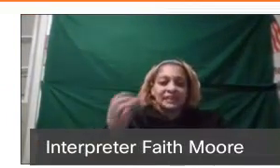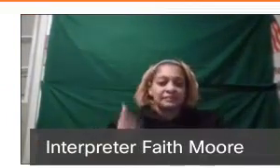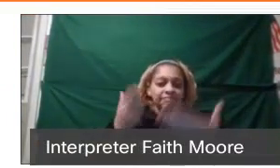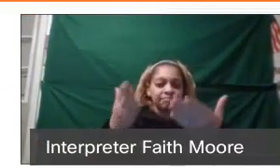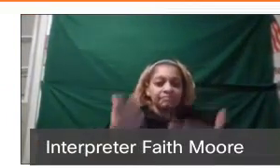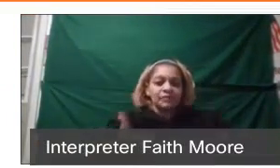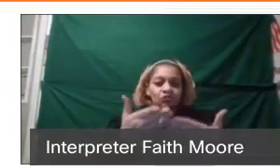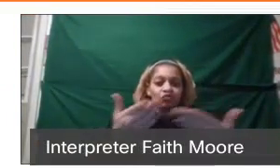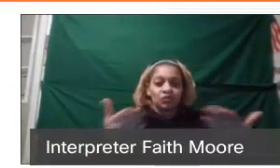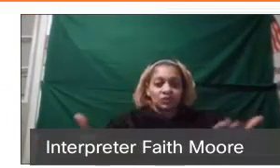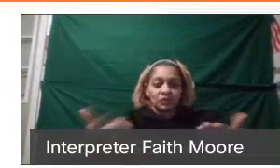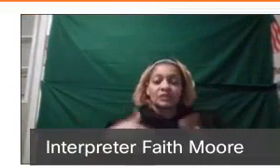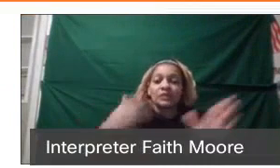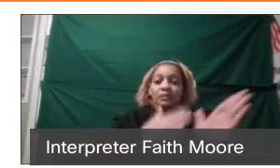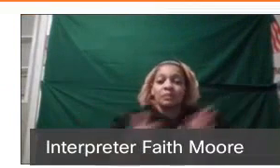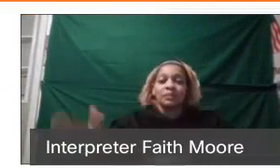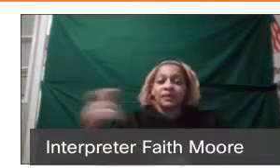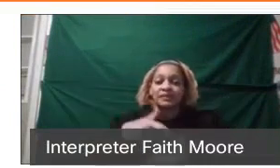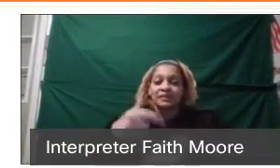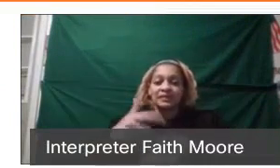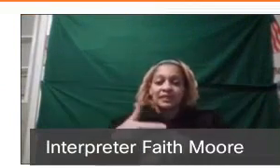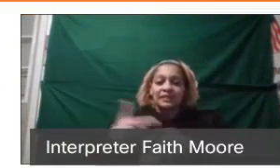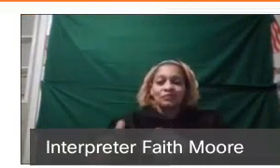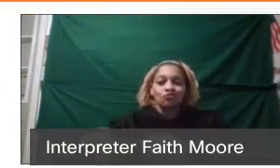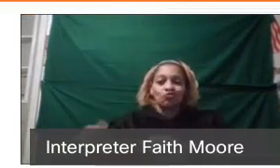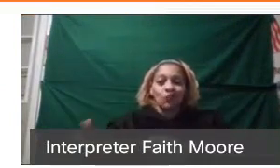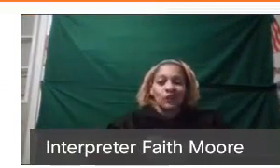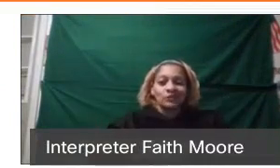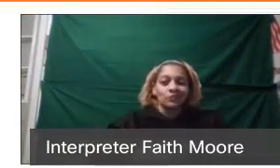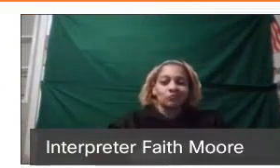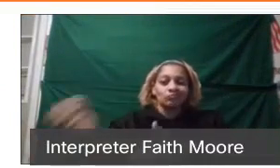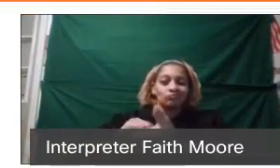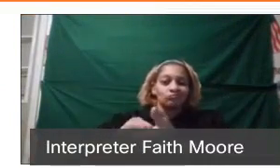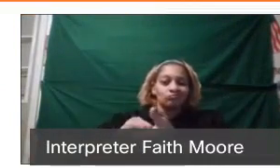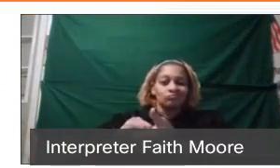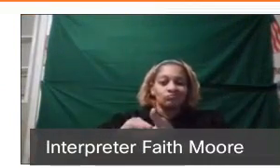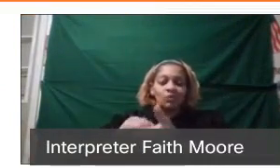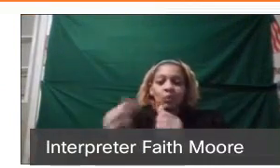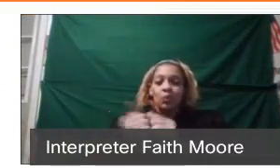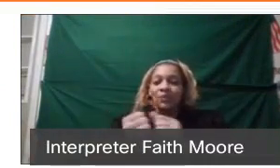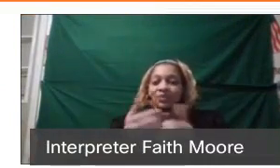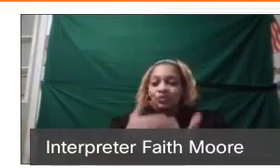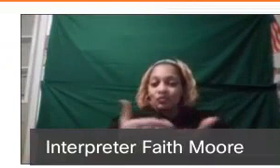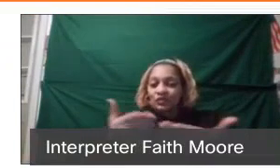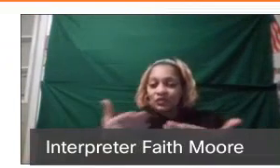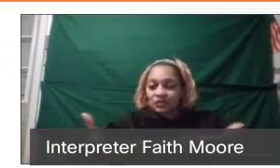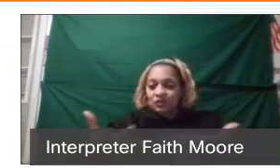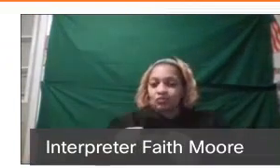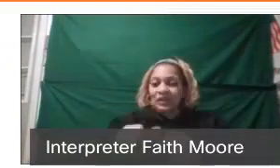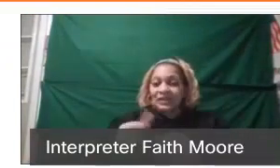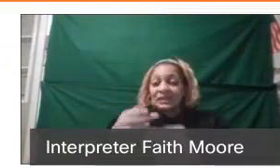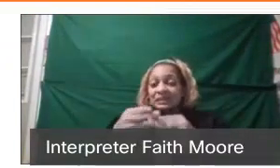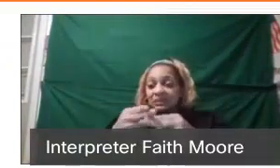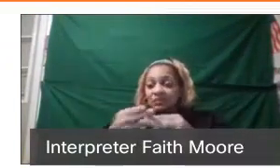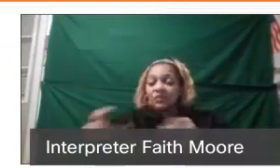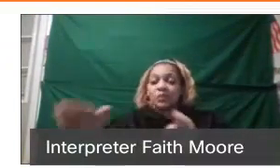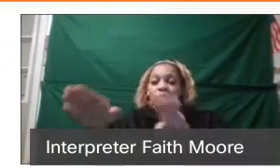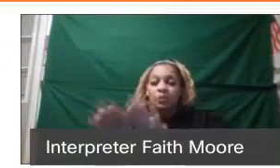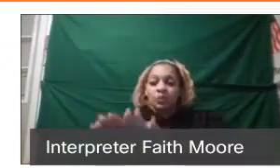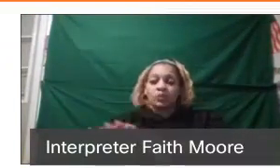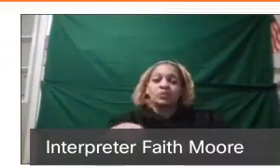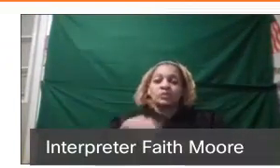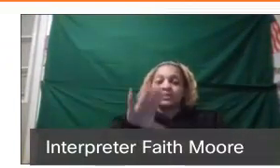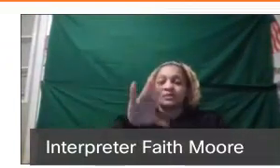Into pulling together some tools and resources to maybe temporarily close some curb cuts that are very, obviously not used at all.